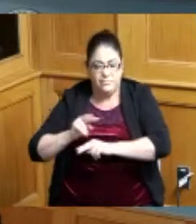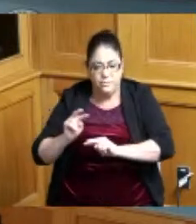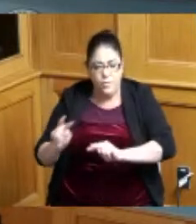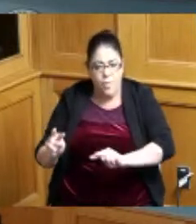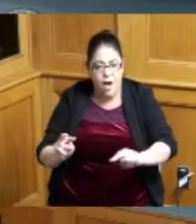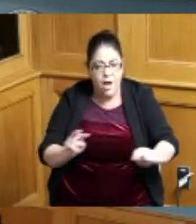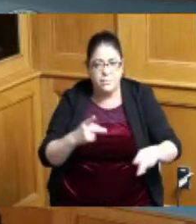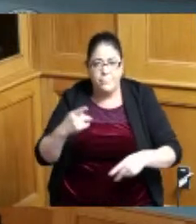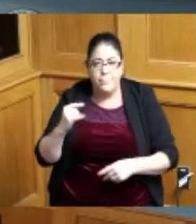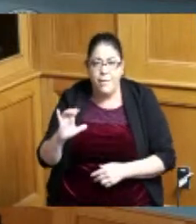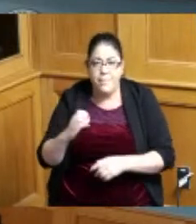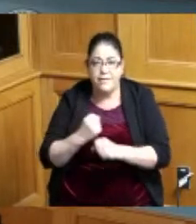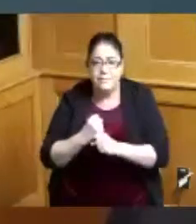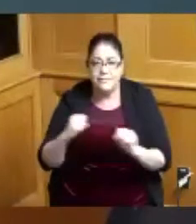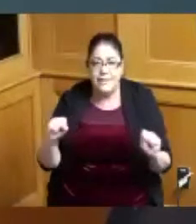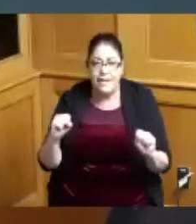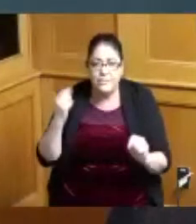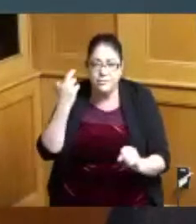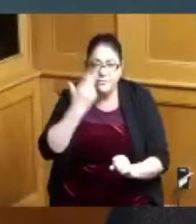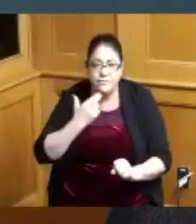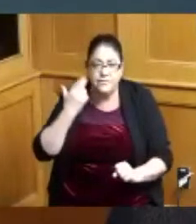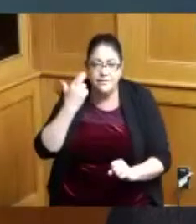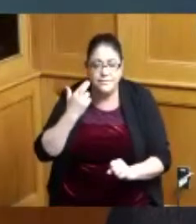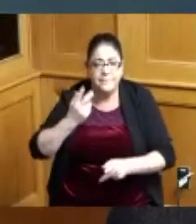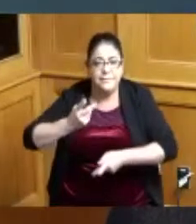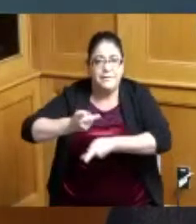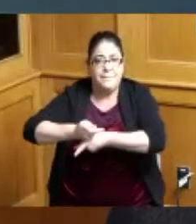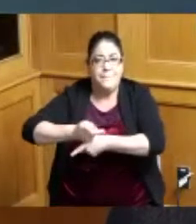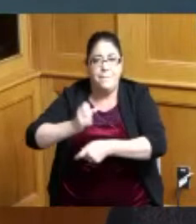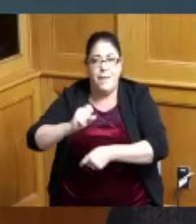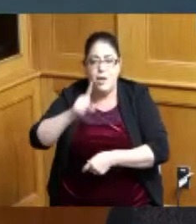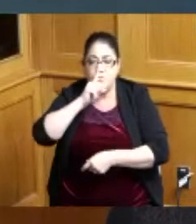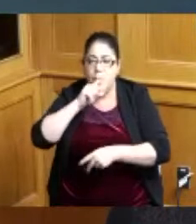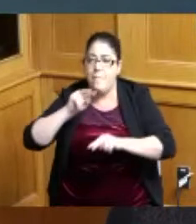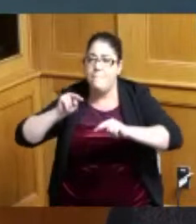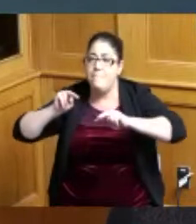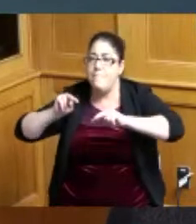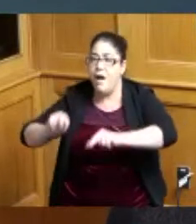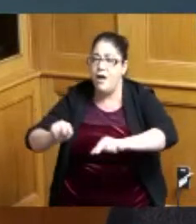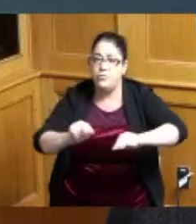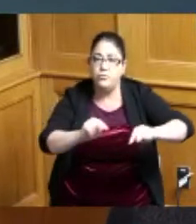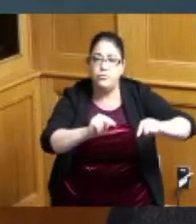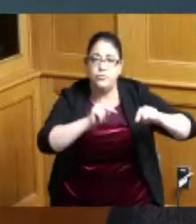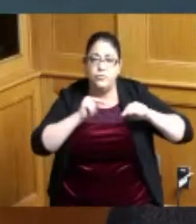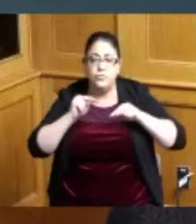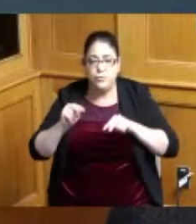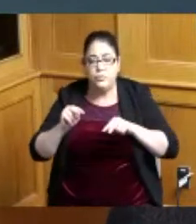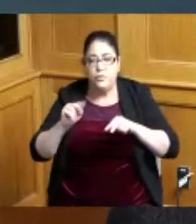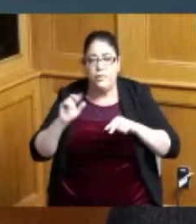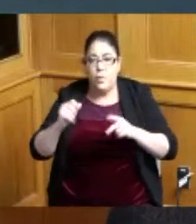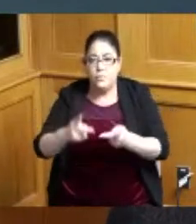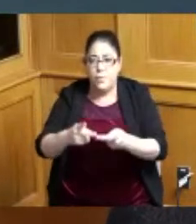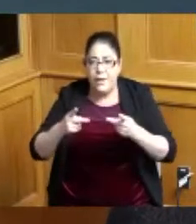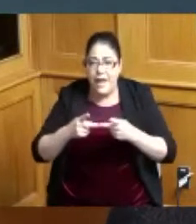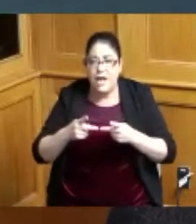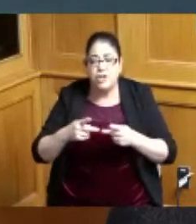safety wise to make sure that we're monitoring these places as much as as as we can but I also